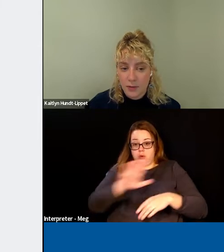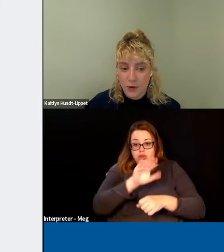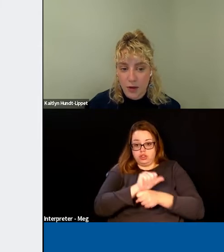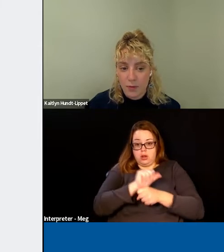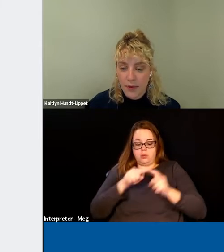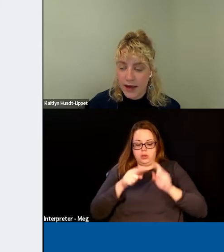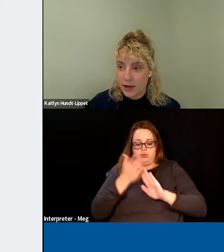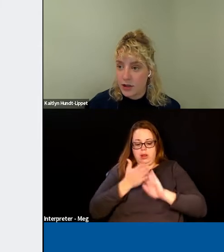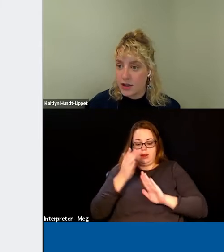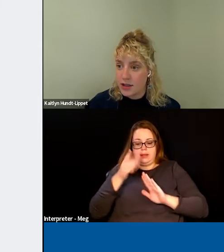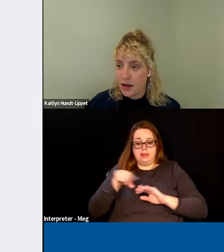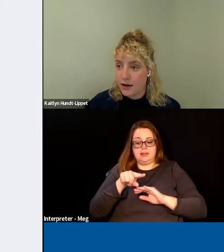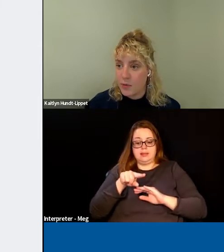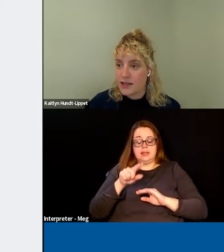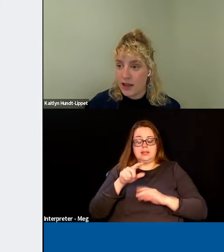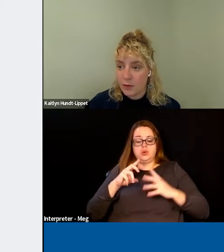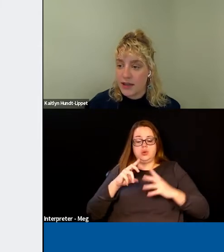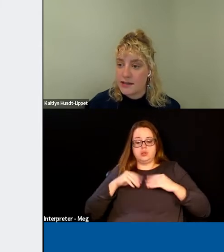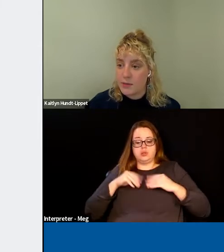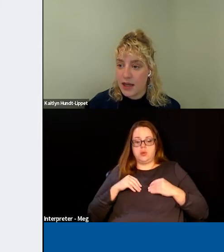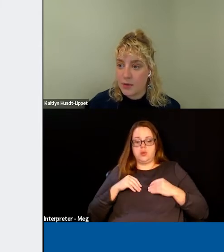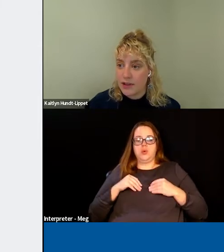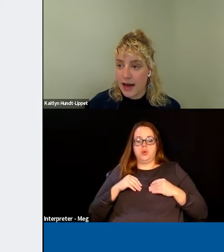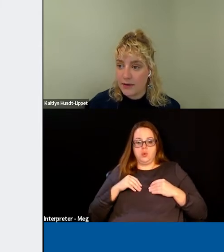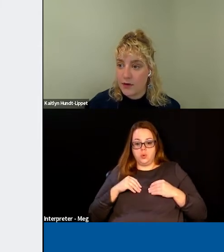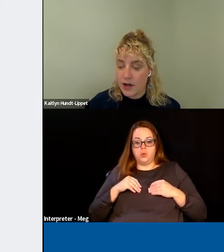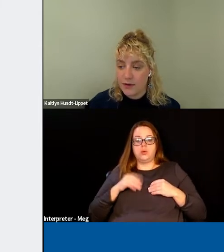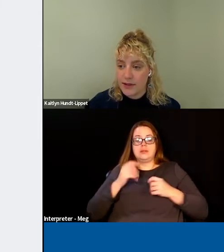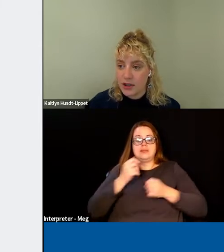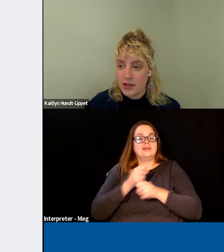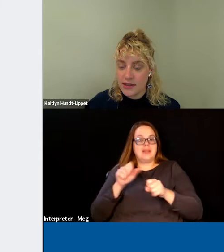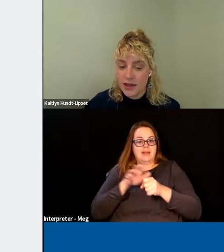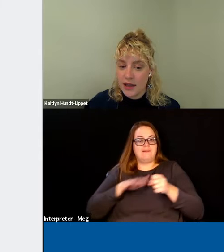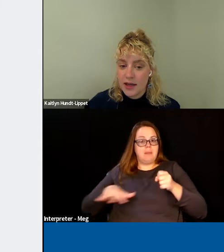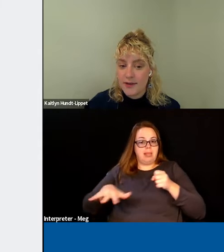is to absorb that energy and kind of be a safe place to be able to have those conversations